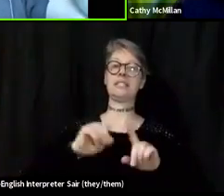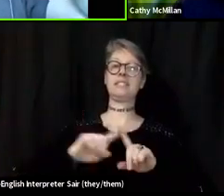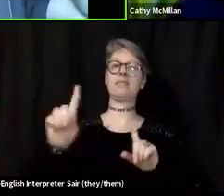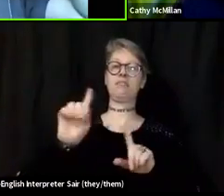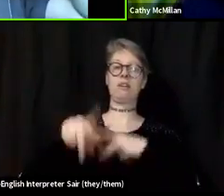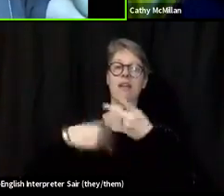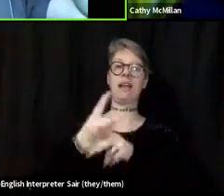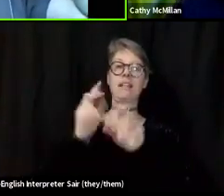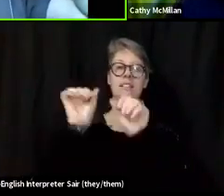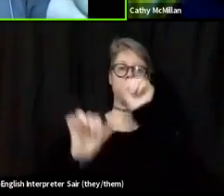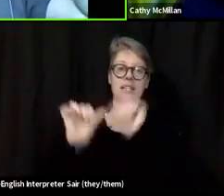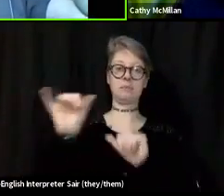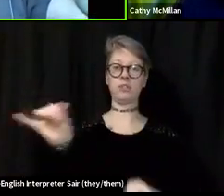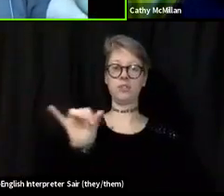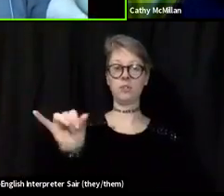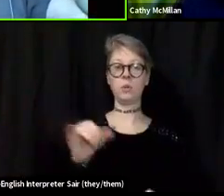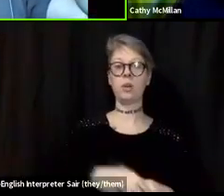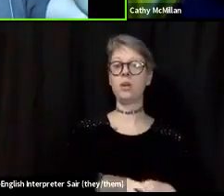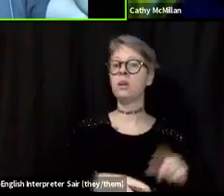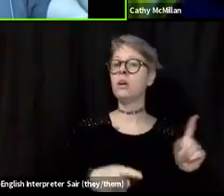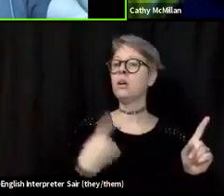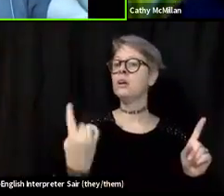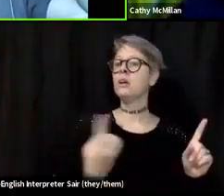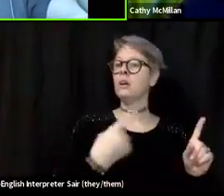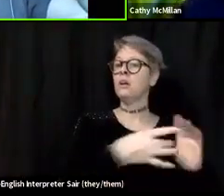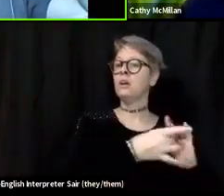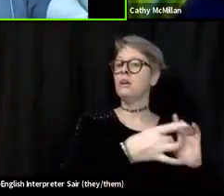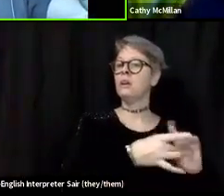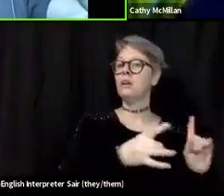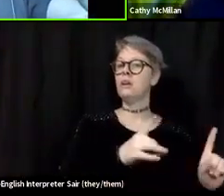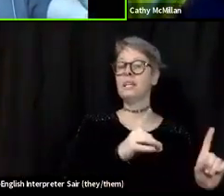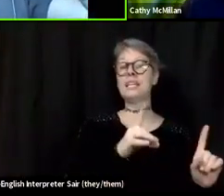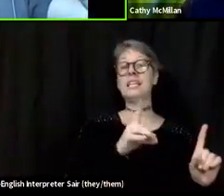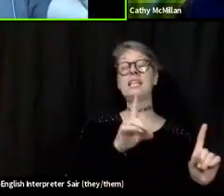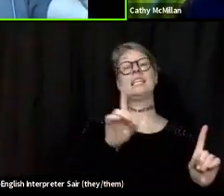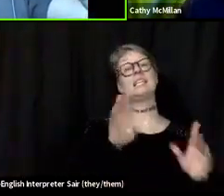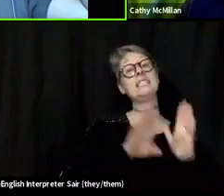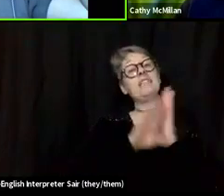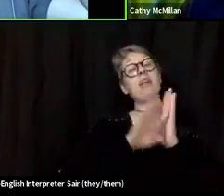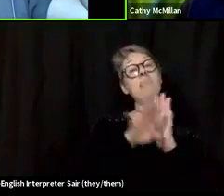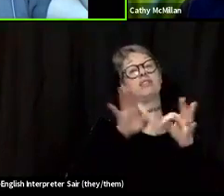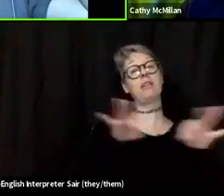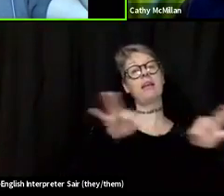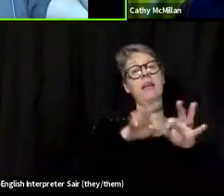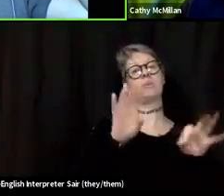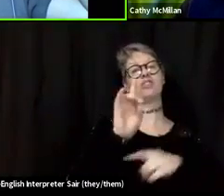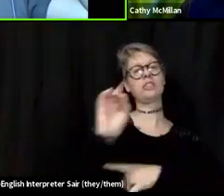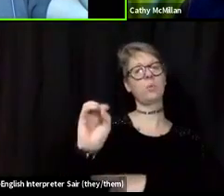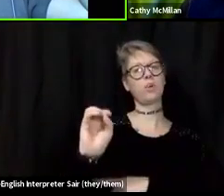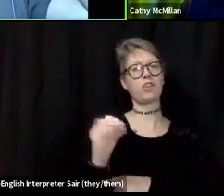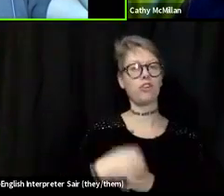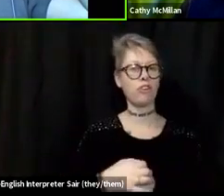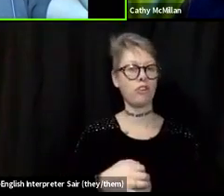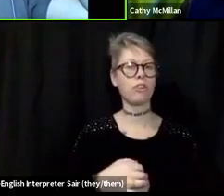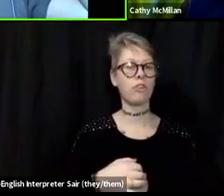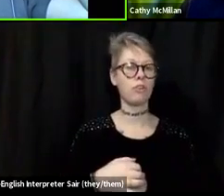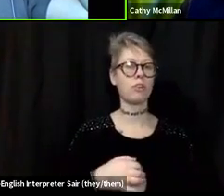erent kinds of different kinds of s, and some questions and things like that, um, and I'd like to get into a different kinds of different kinds of assessments to in a moment. Someone talked about develop Someone talked about developmental language disorder.